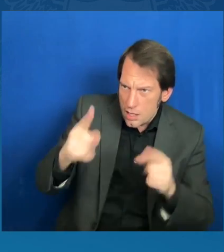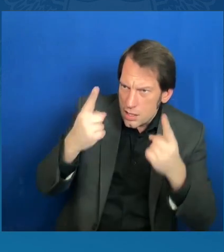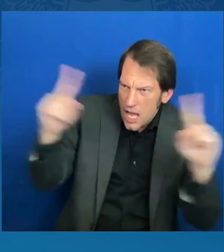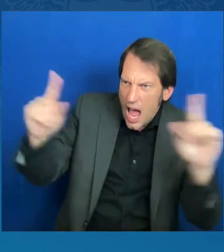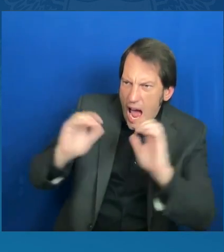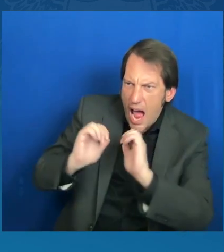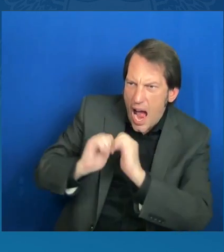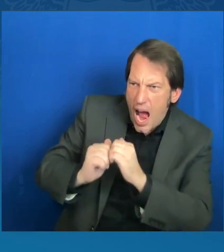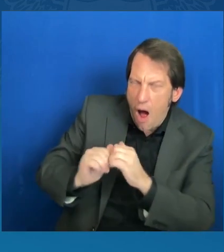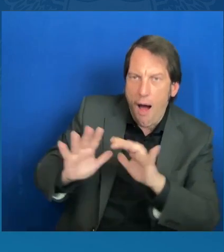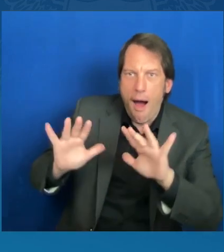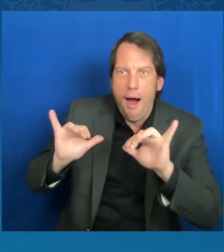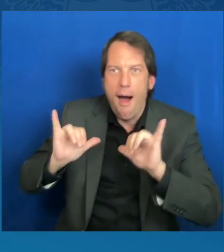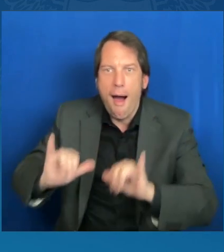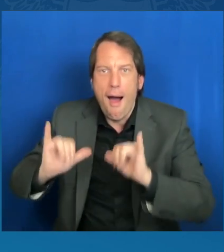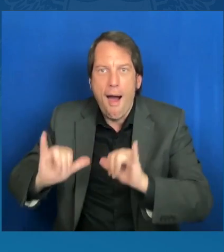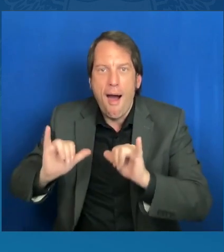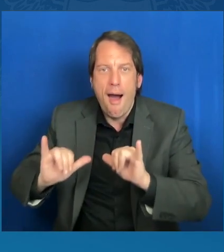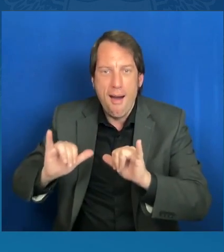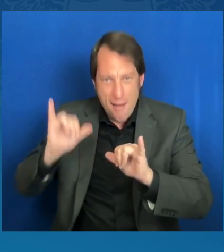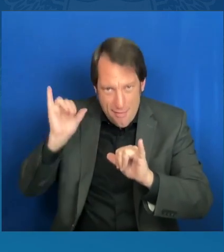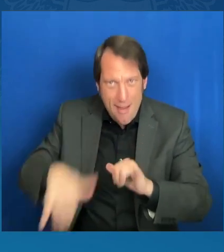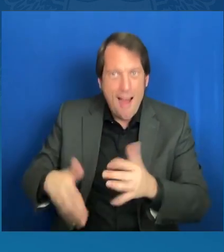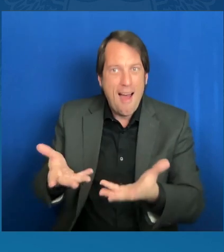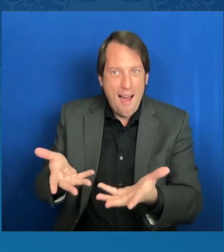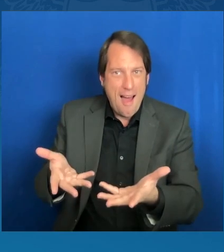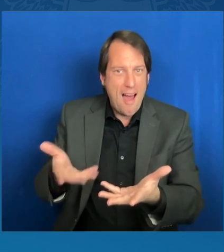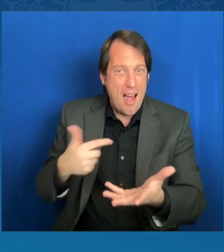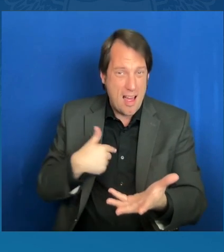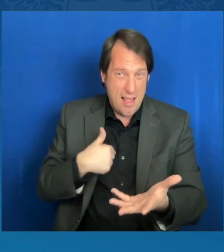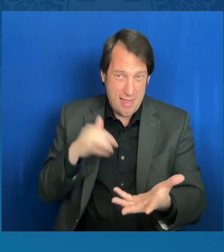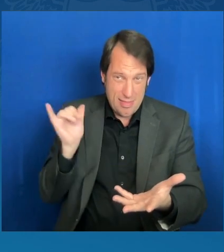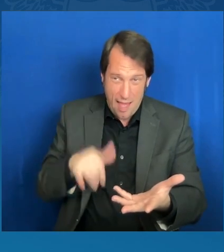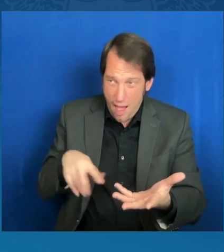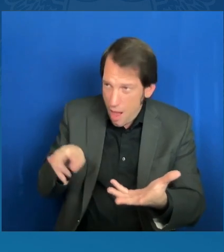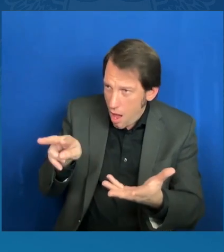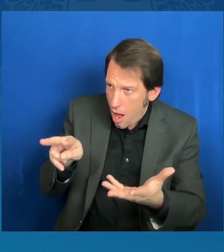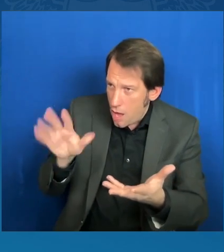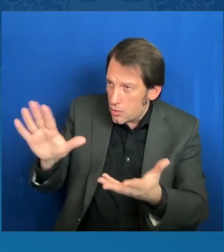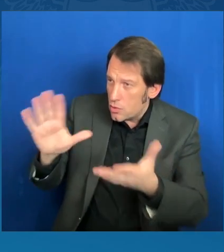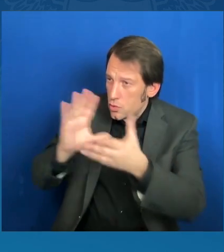I'm inspired by their life story and how they did it, and I'm going to do the same thing,